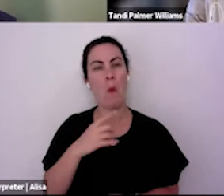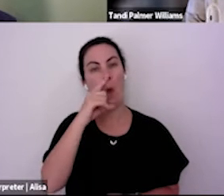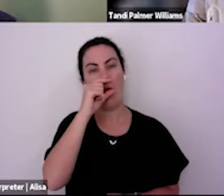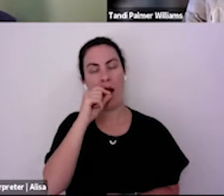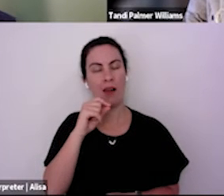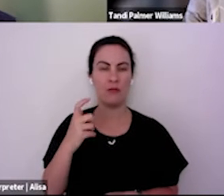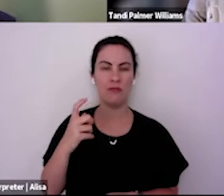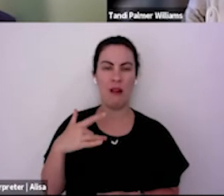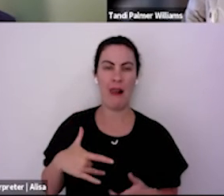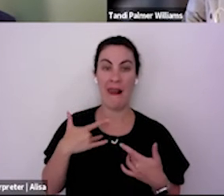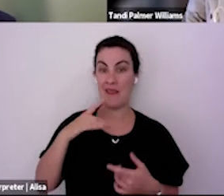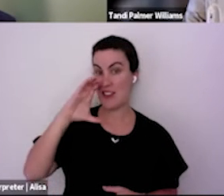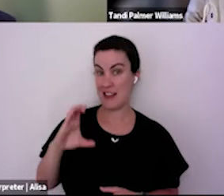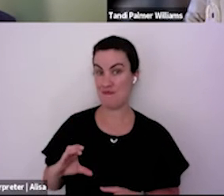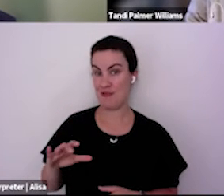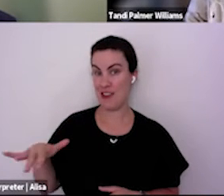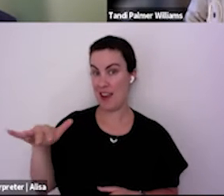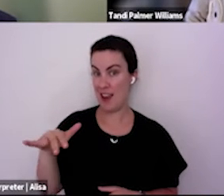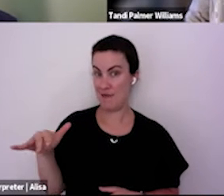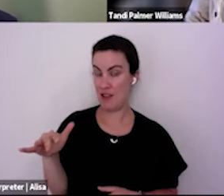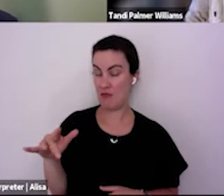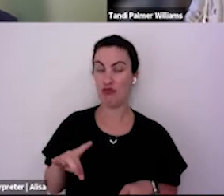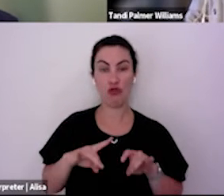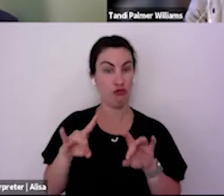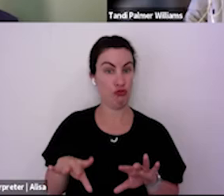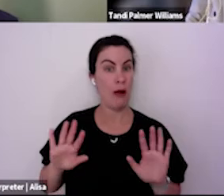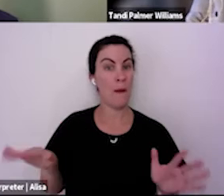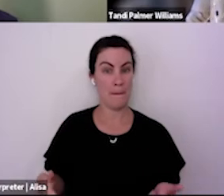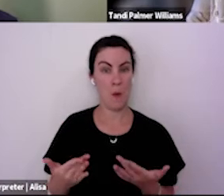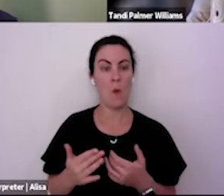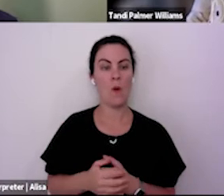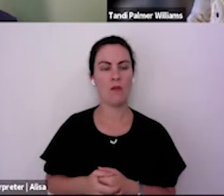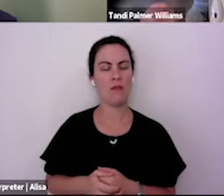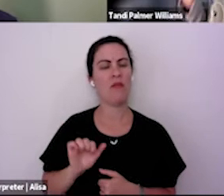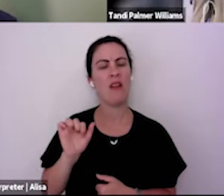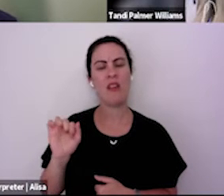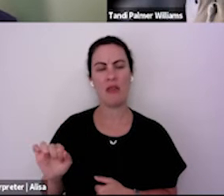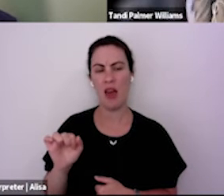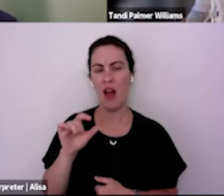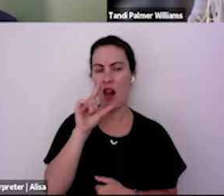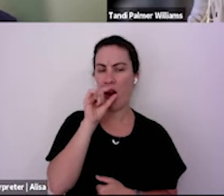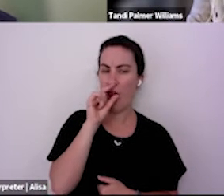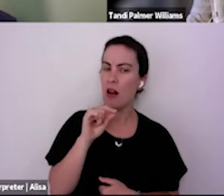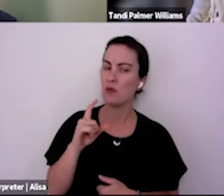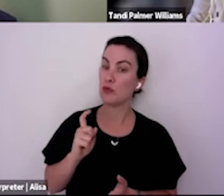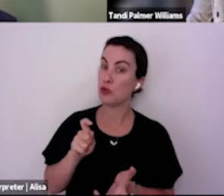They are the least likely to be donors and attend slightly less often than some of the